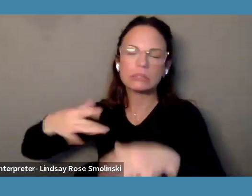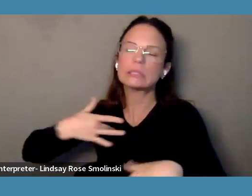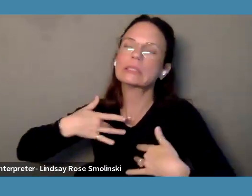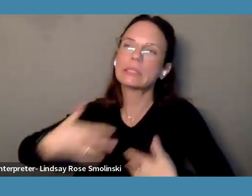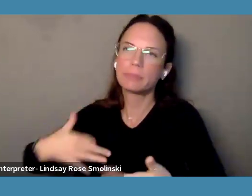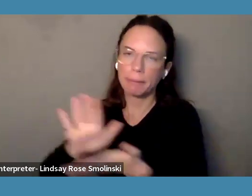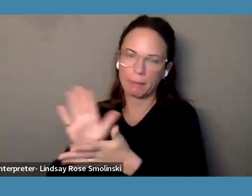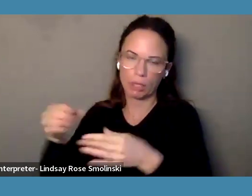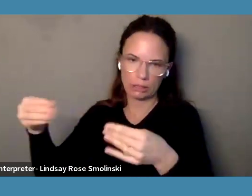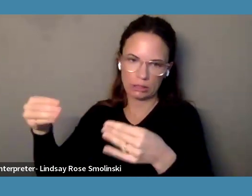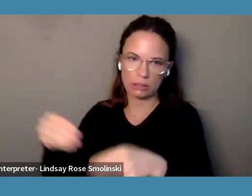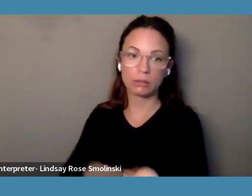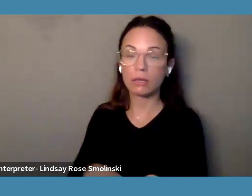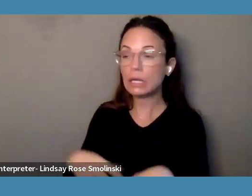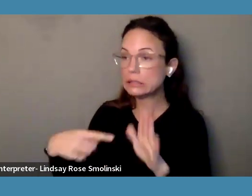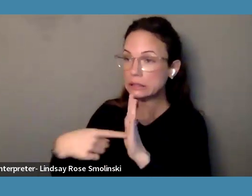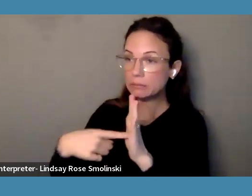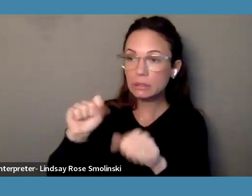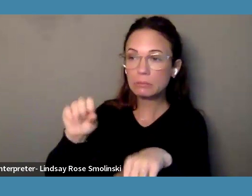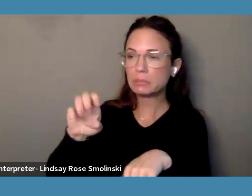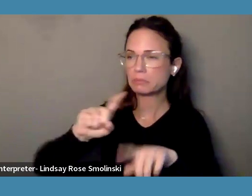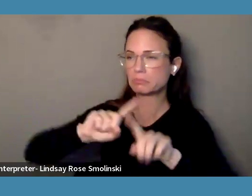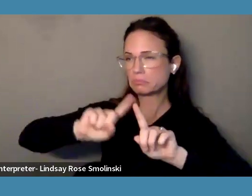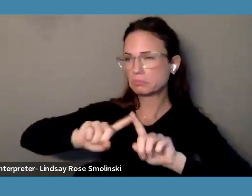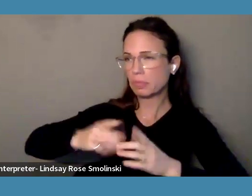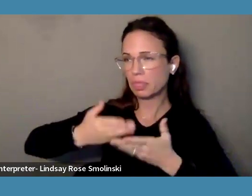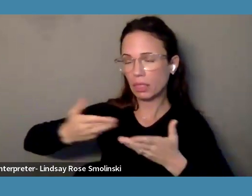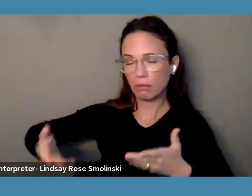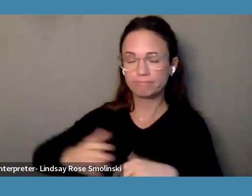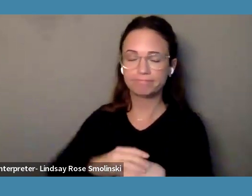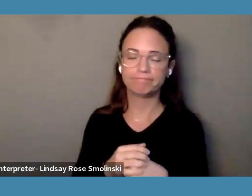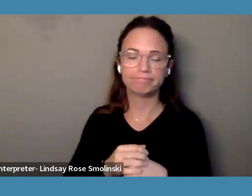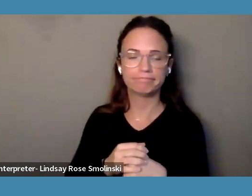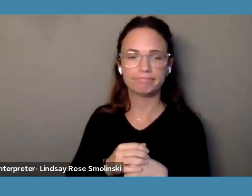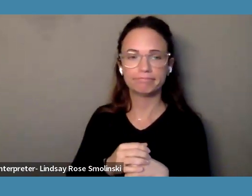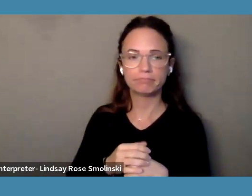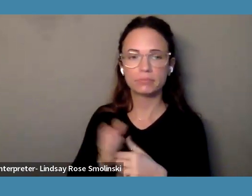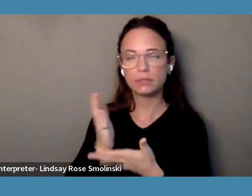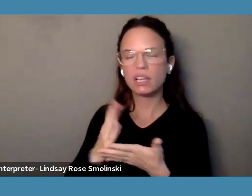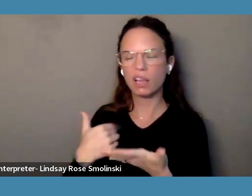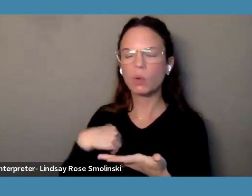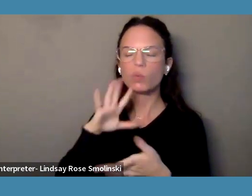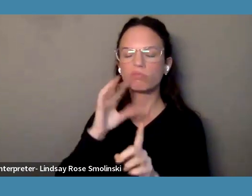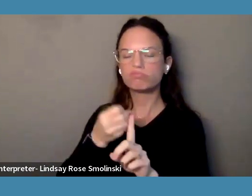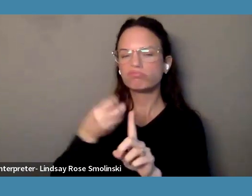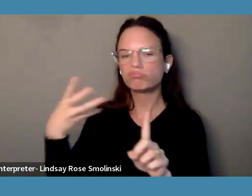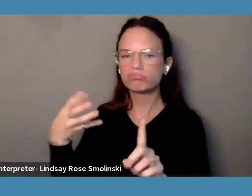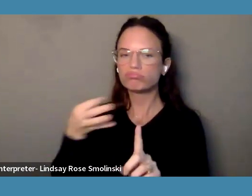However, exhibits could be a variety of things, some of which I'll talk about here in a few minutes.